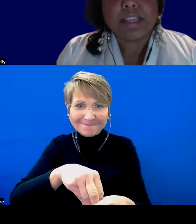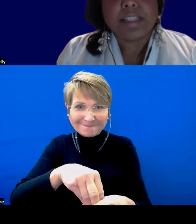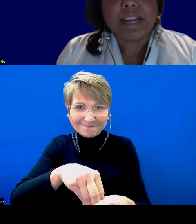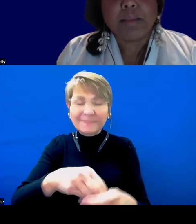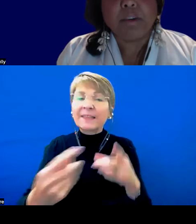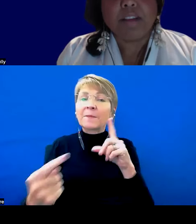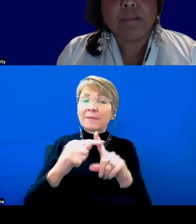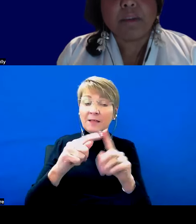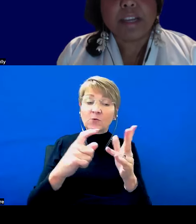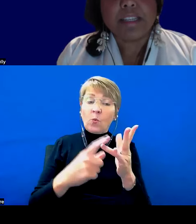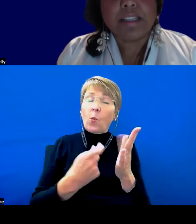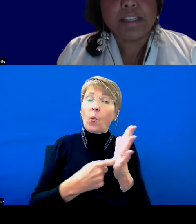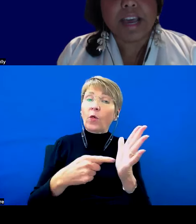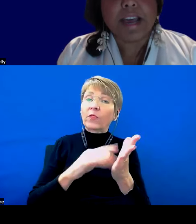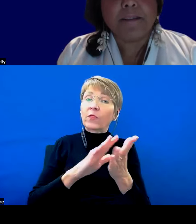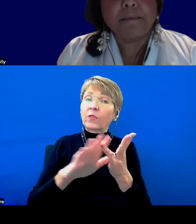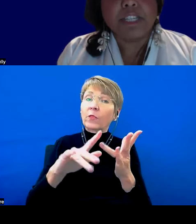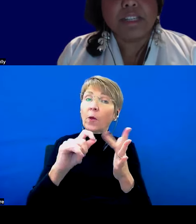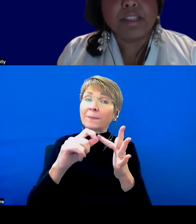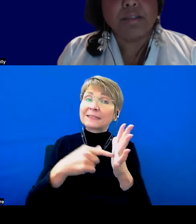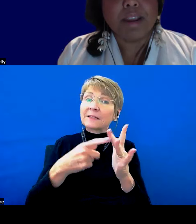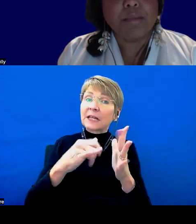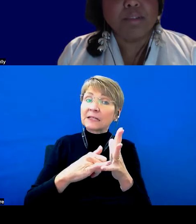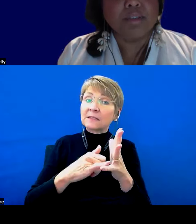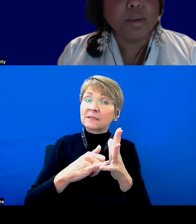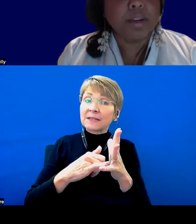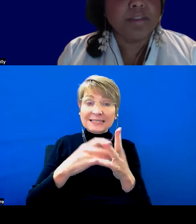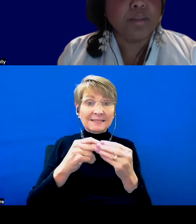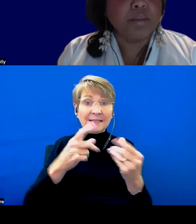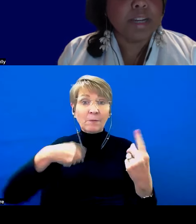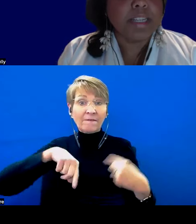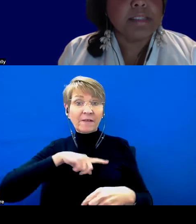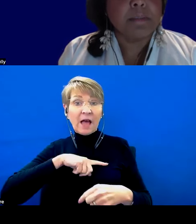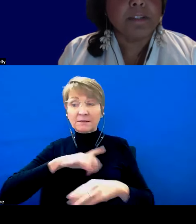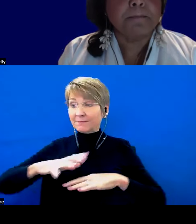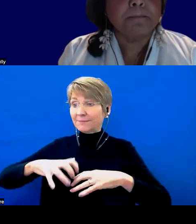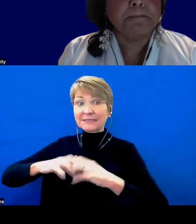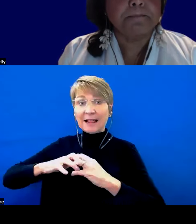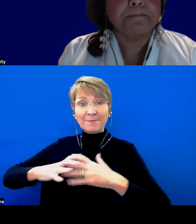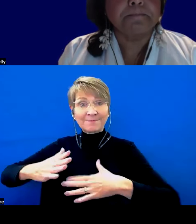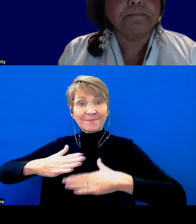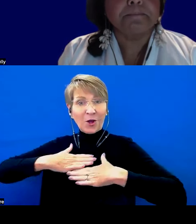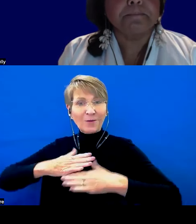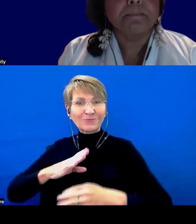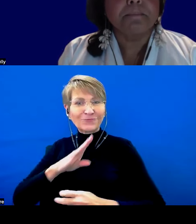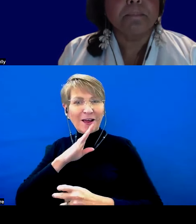starting private practice which is a great push forward for my discipline.